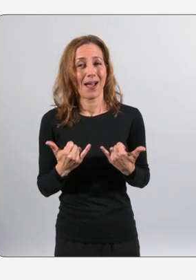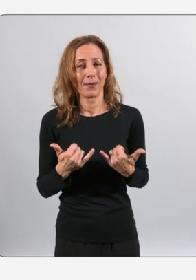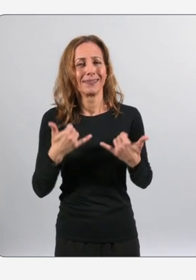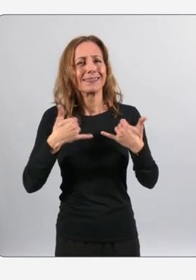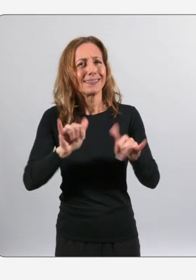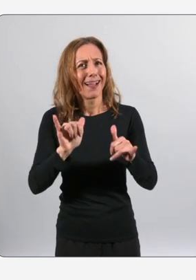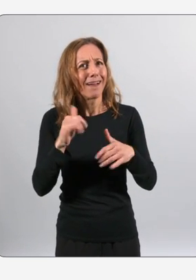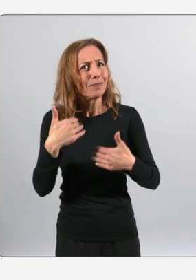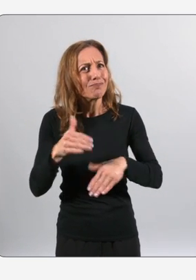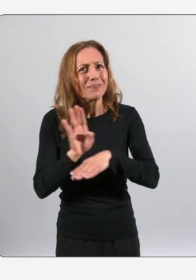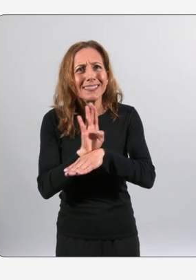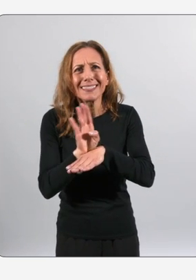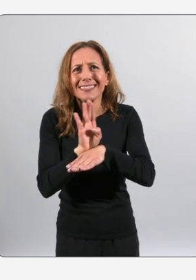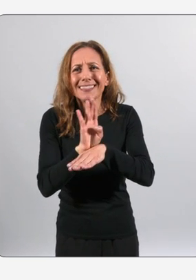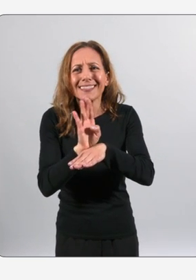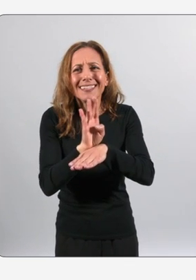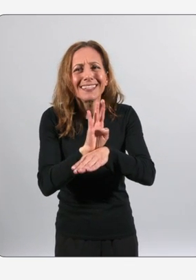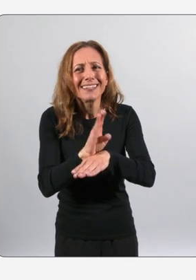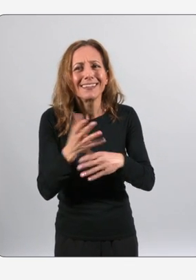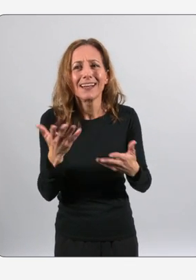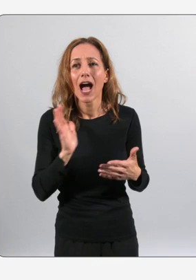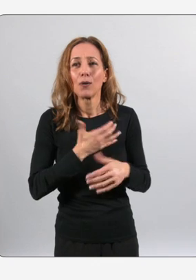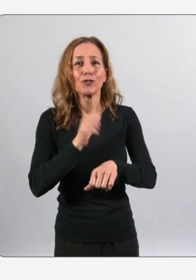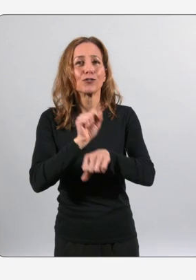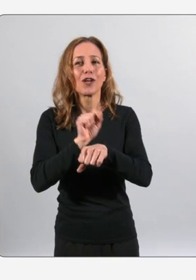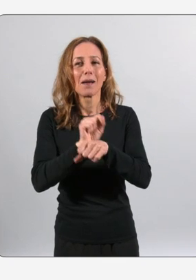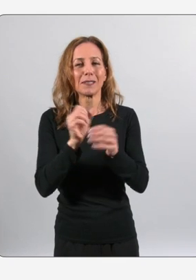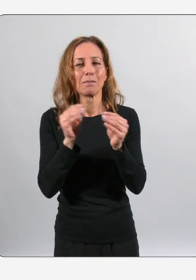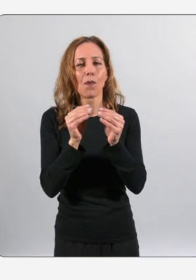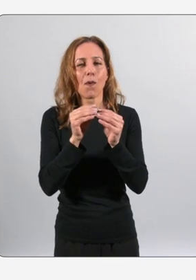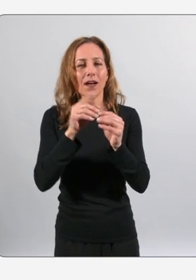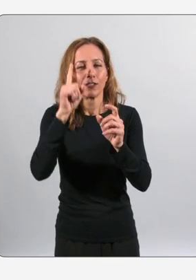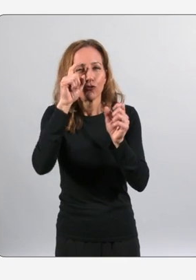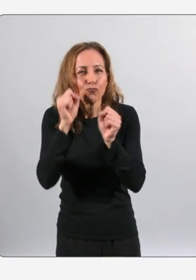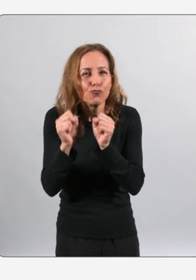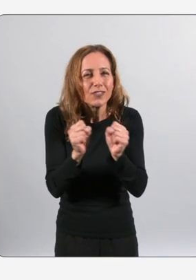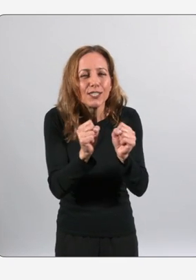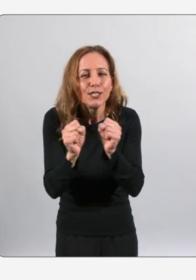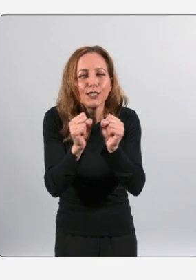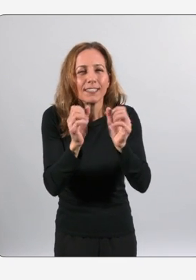and but our jobs are more strategic, and it's more fulfilling, ultimately, we're spending a little